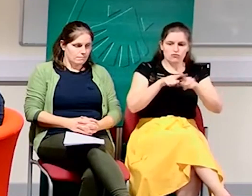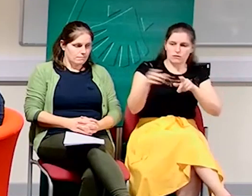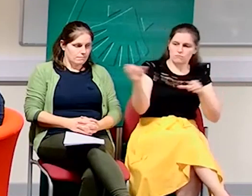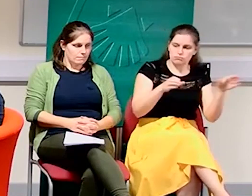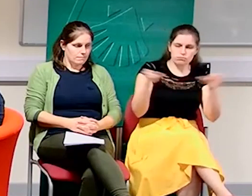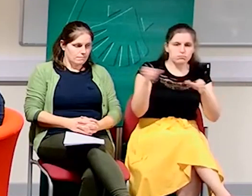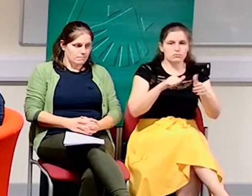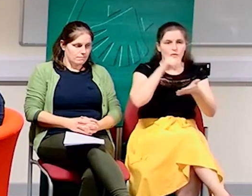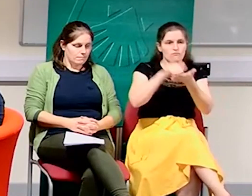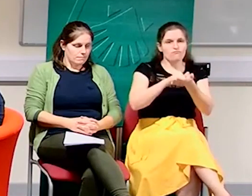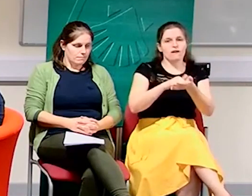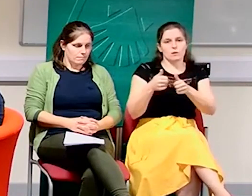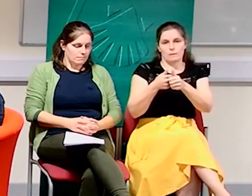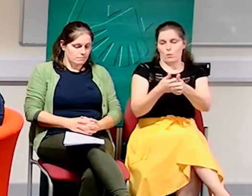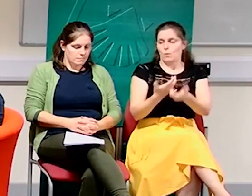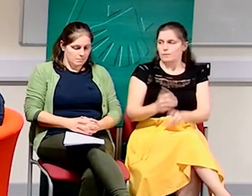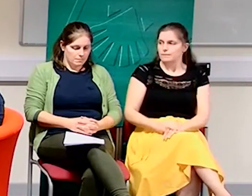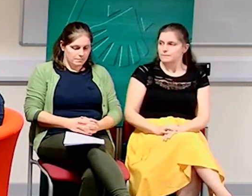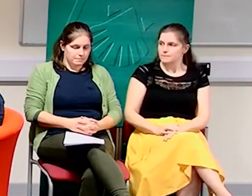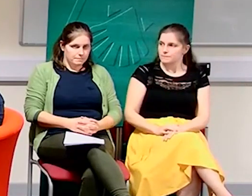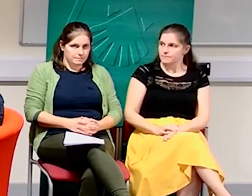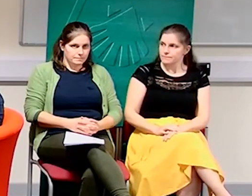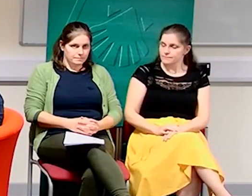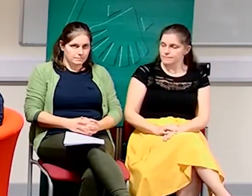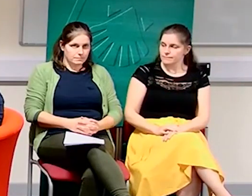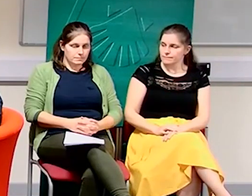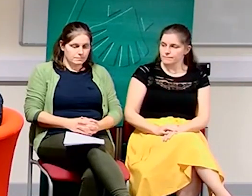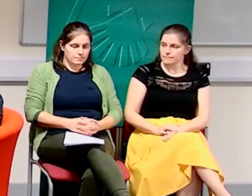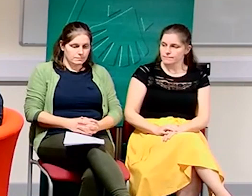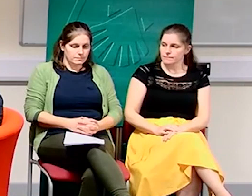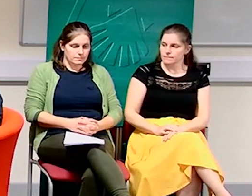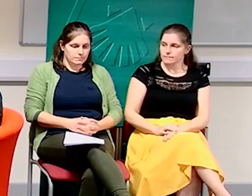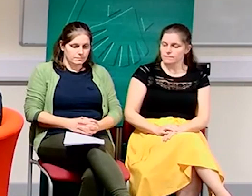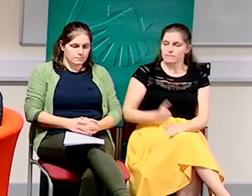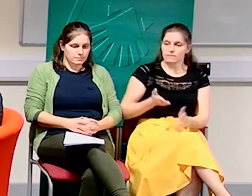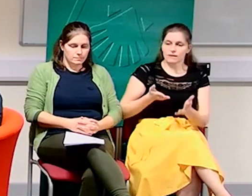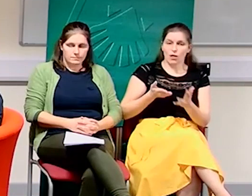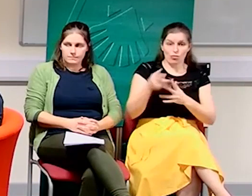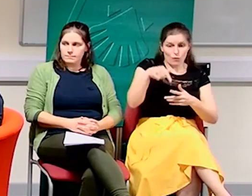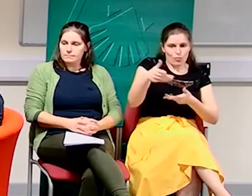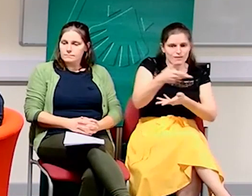and the Learners provide so um in in the course of this discussion I'm hoping to talk a little